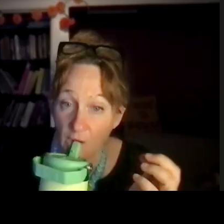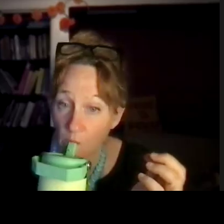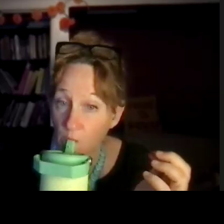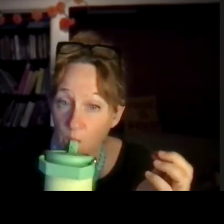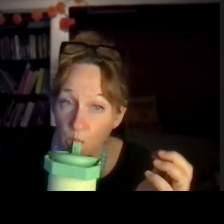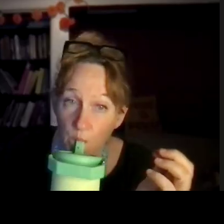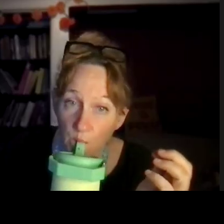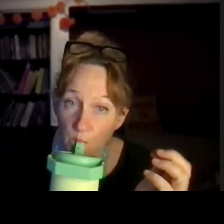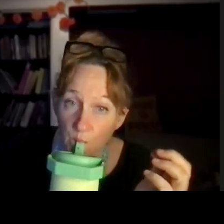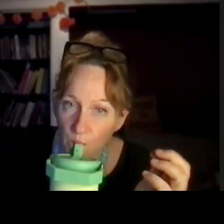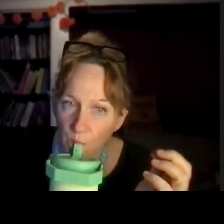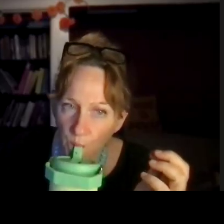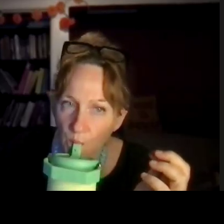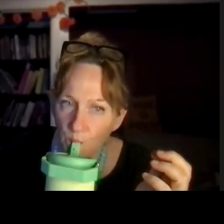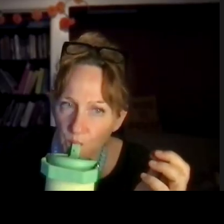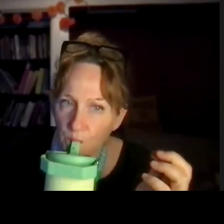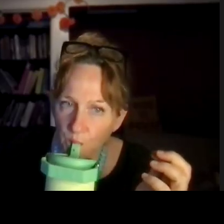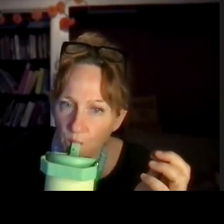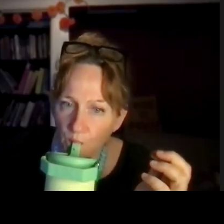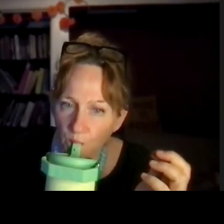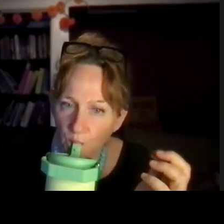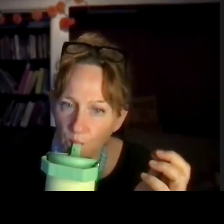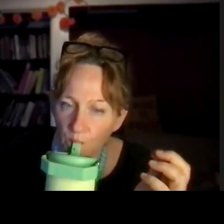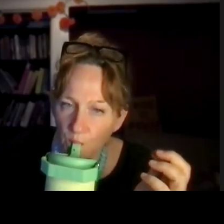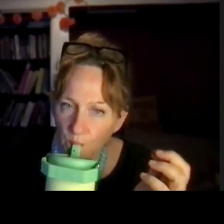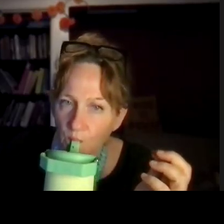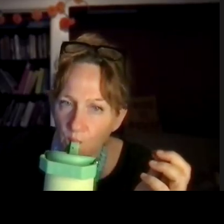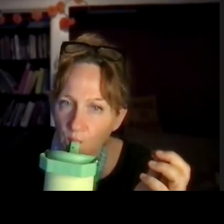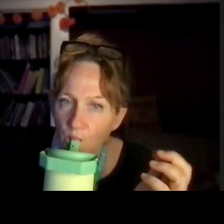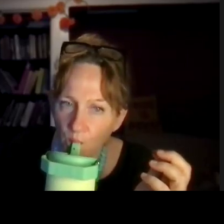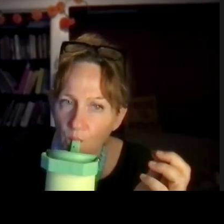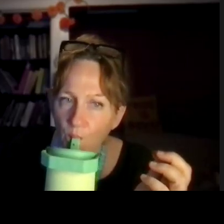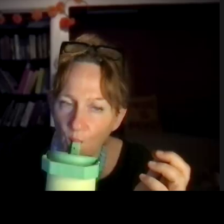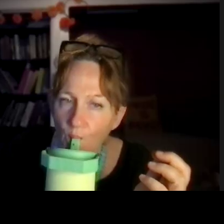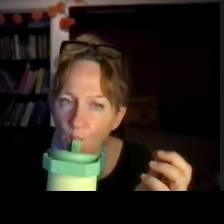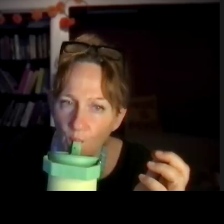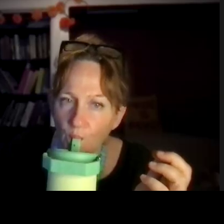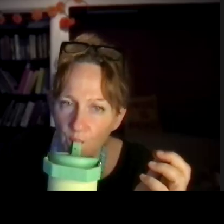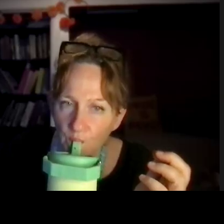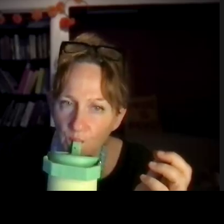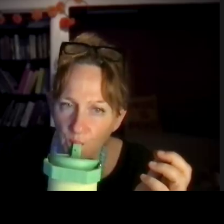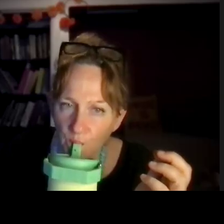iPhone: listen to his songs, and I used to emulate his singing a lot. iPhone: and that was